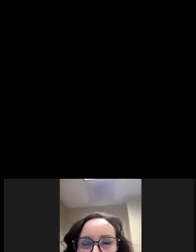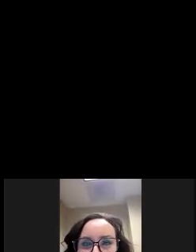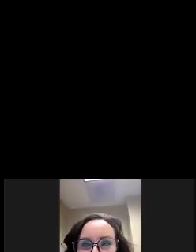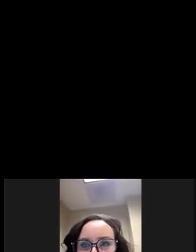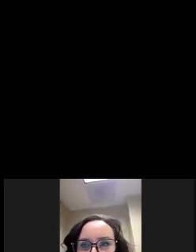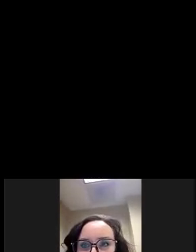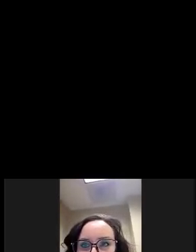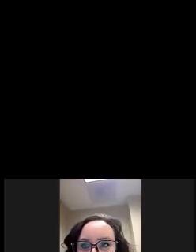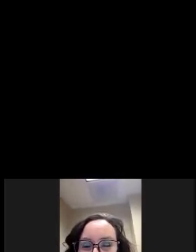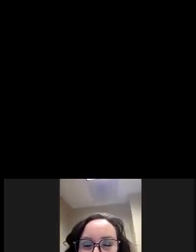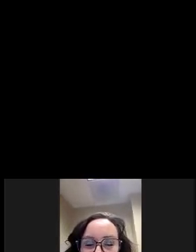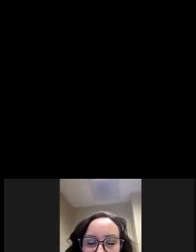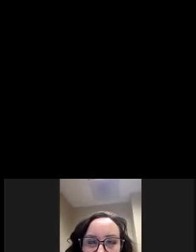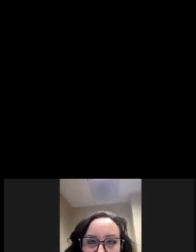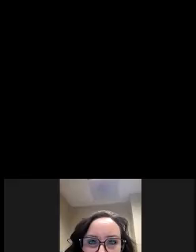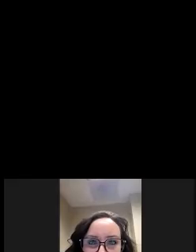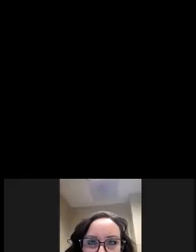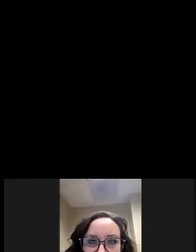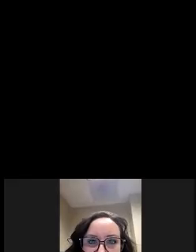I say that even though she doesn't have hyperphagia, she is